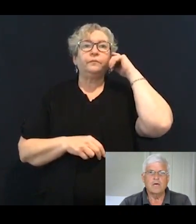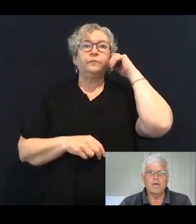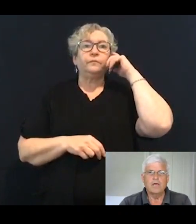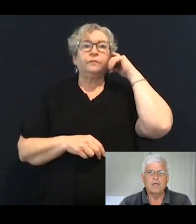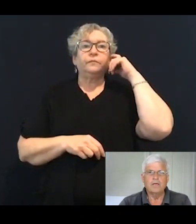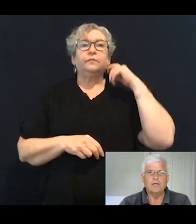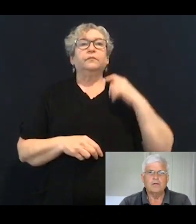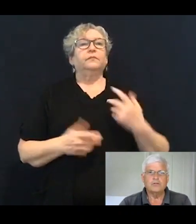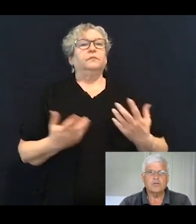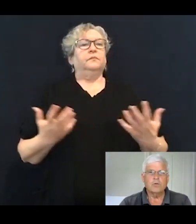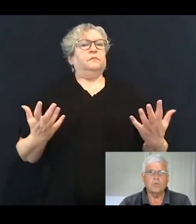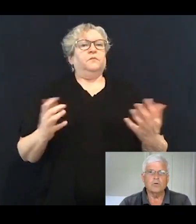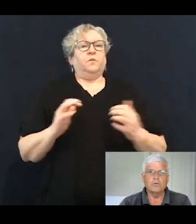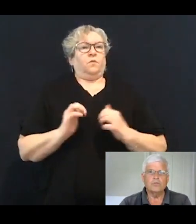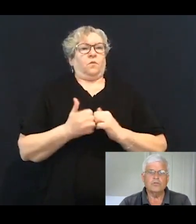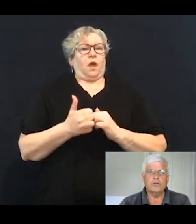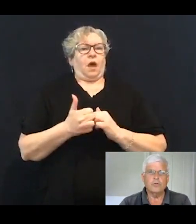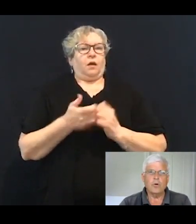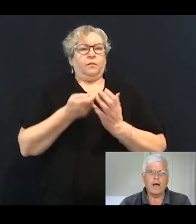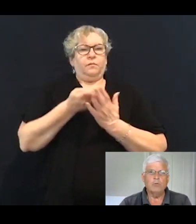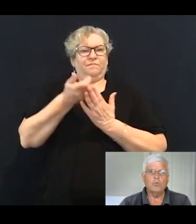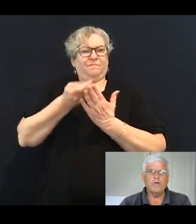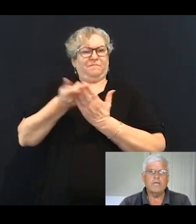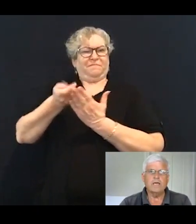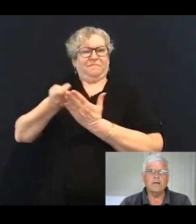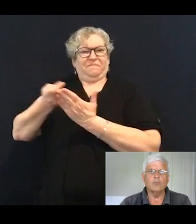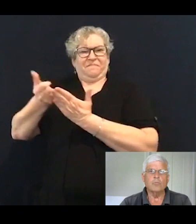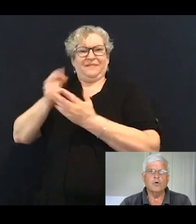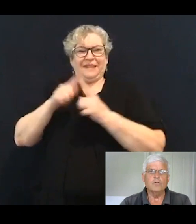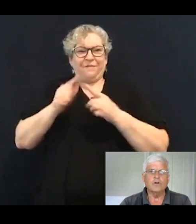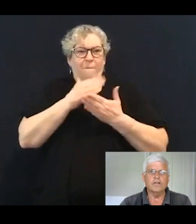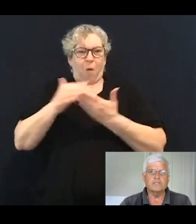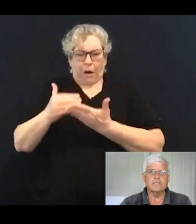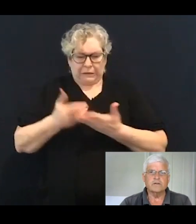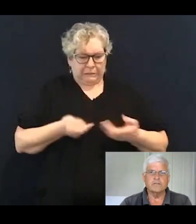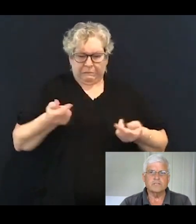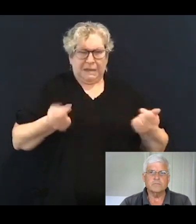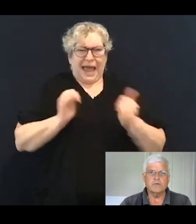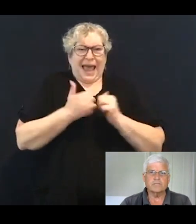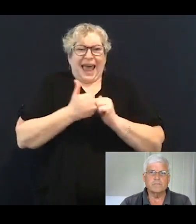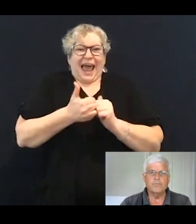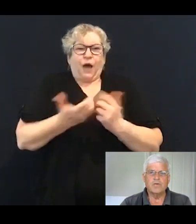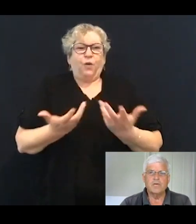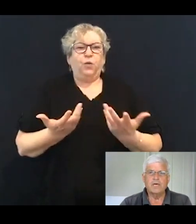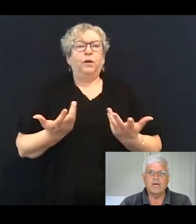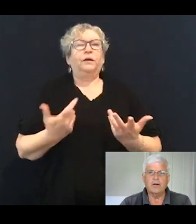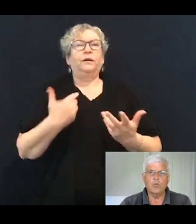So how would we remove unnecessary segments? And what we've tried to do then, is